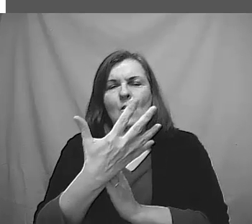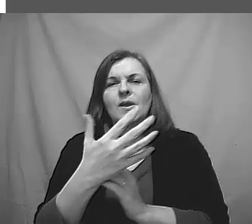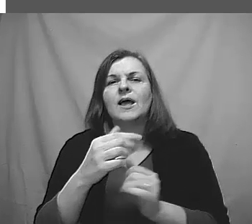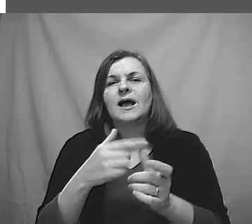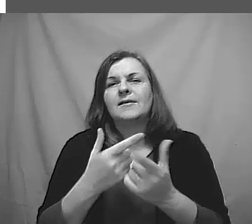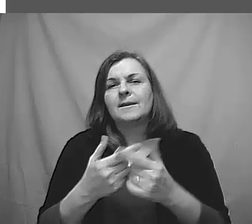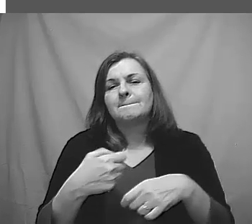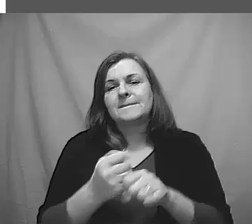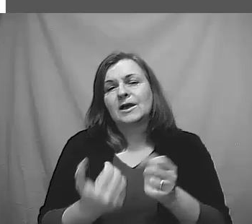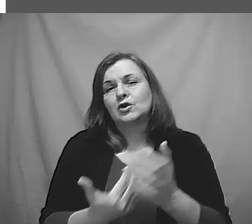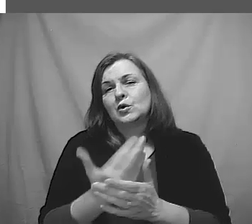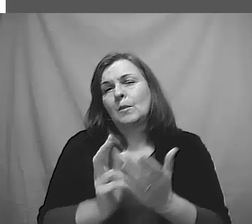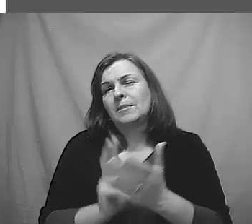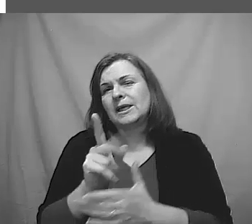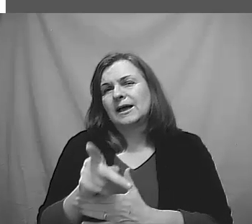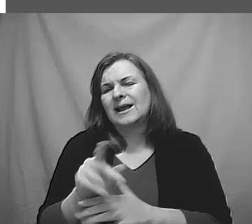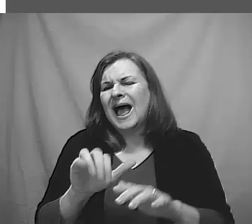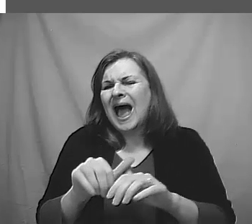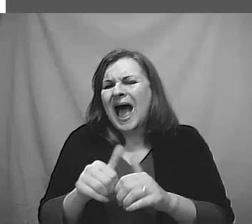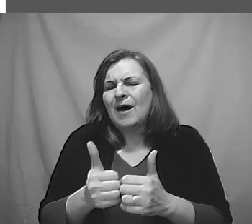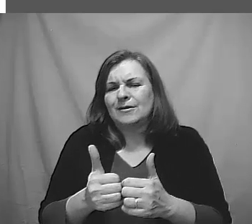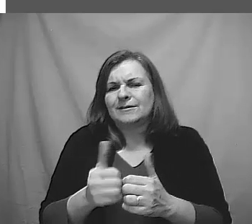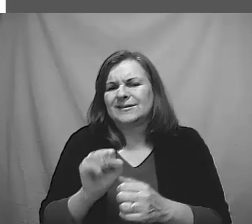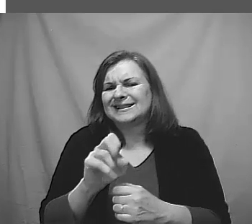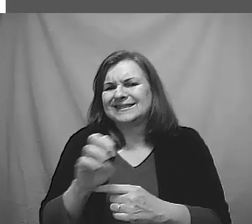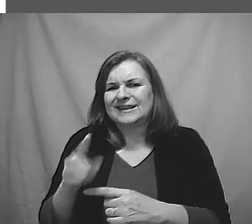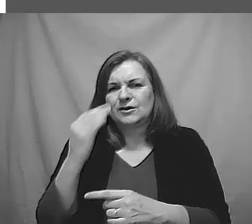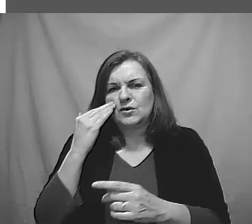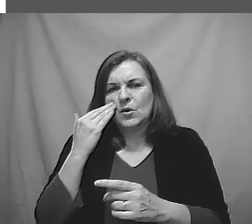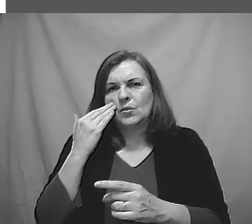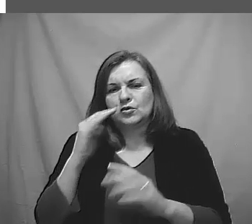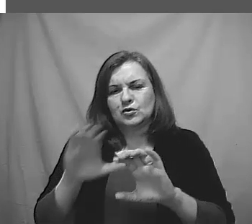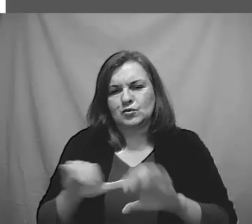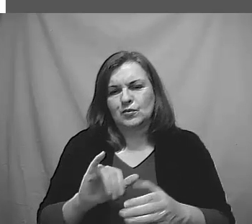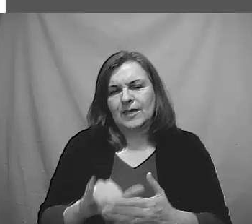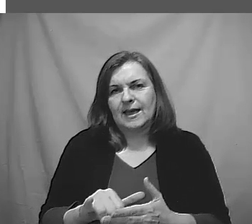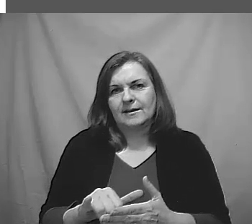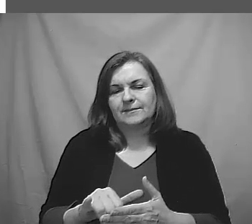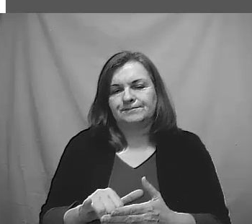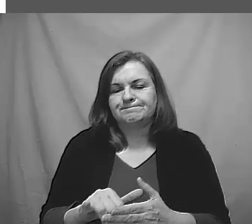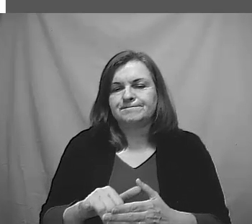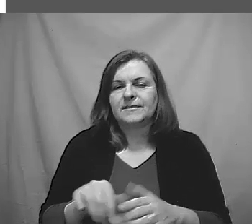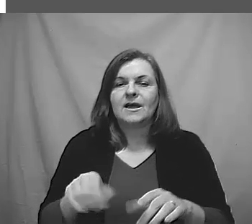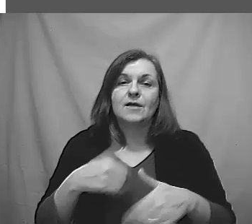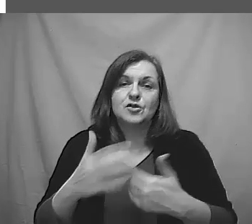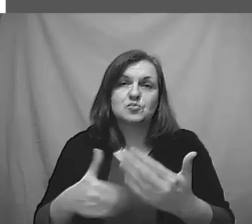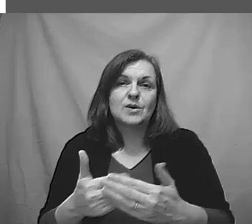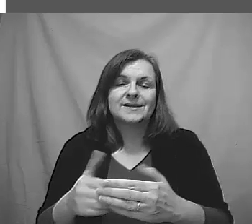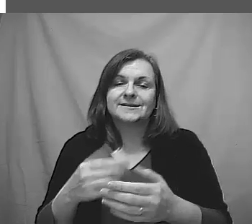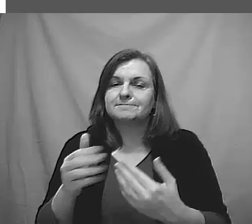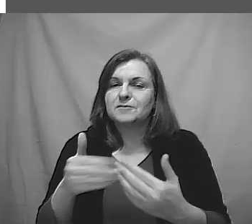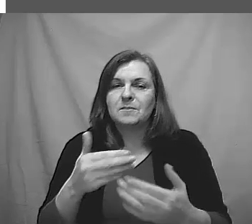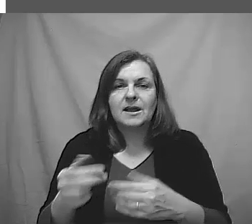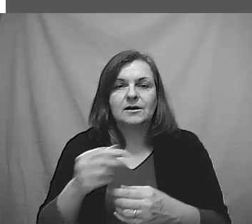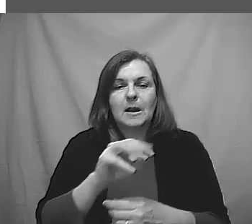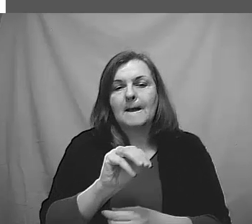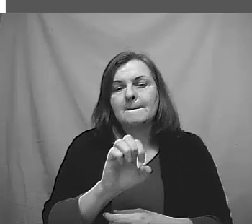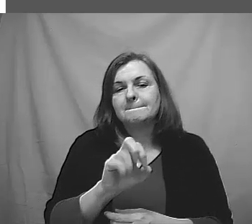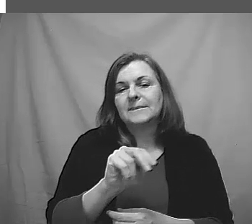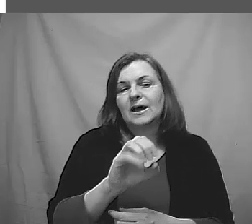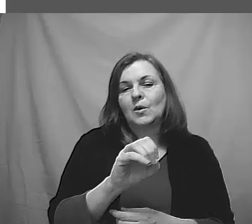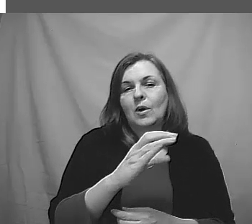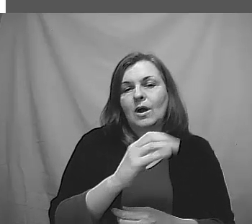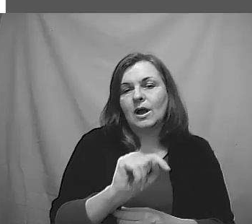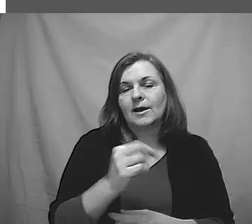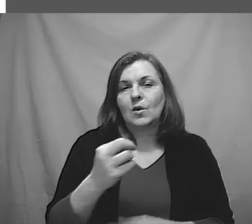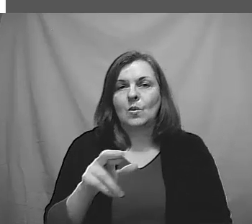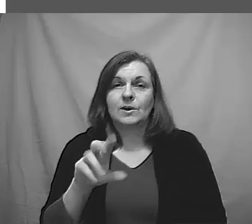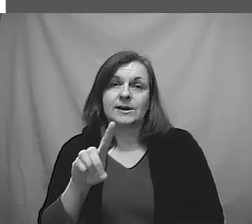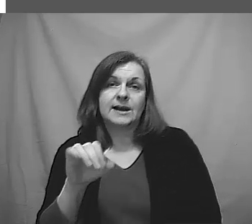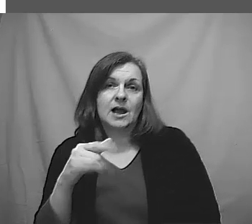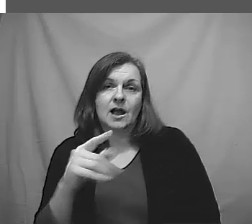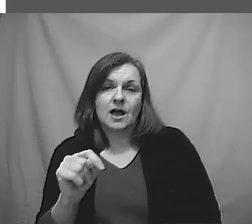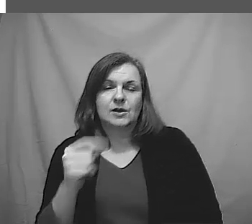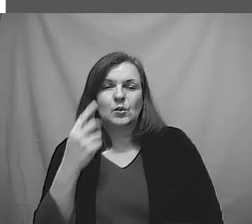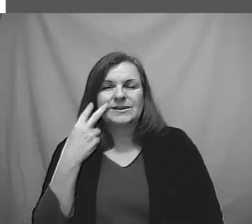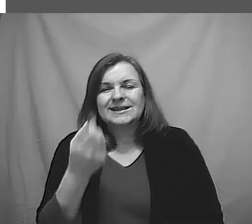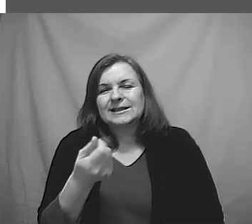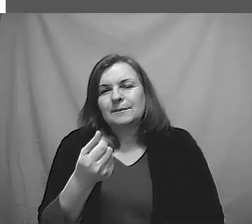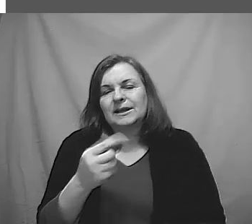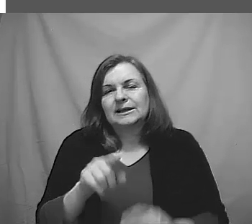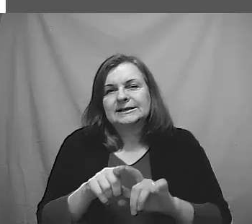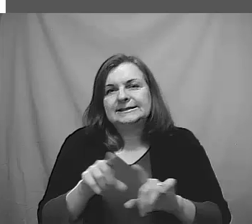but how does it know to do that?? the process is the same in our dicot here or in a monocot. we do see slightly different variations of that